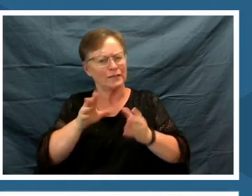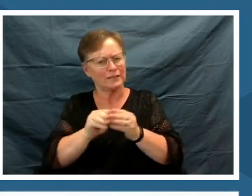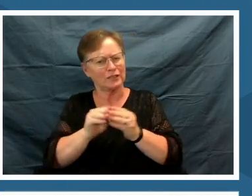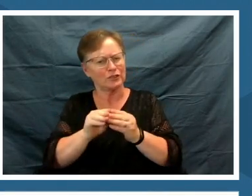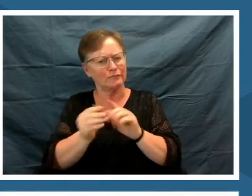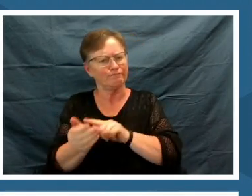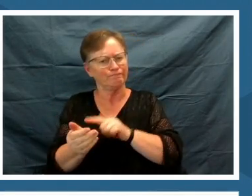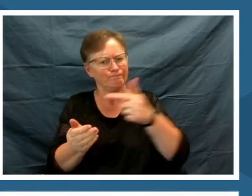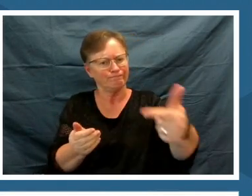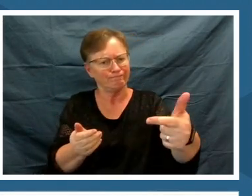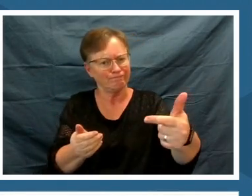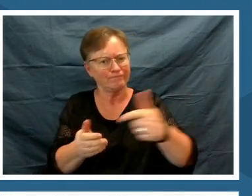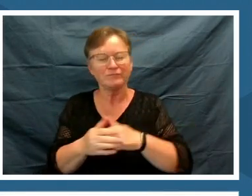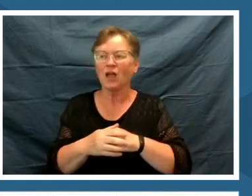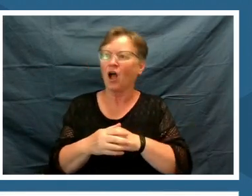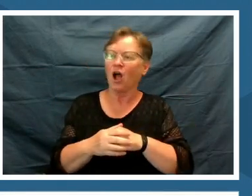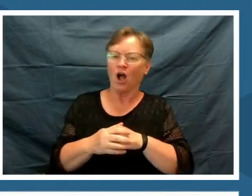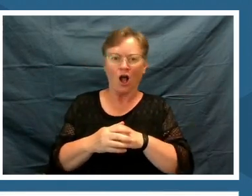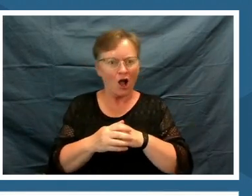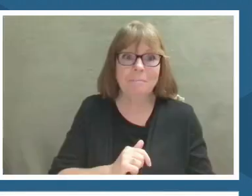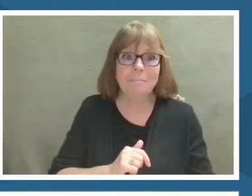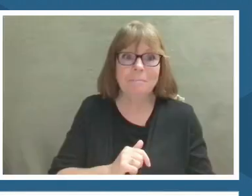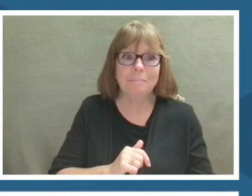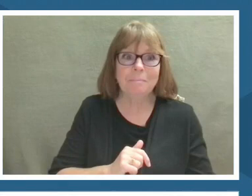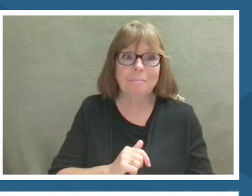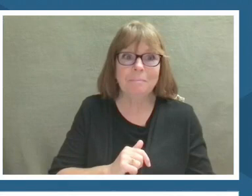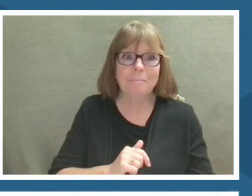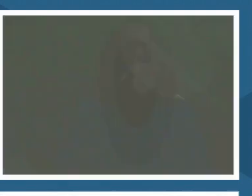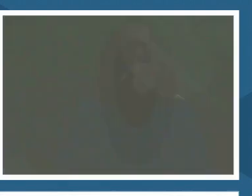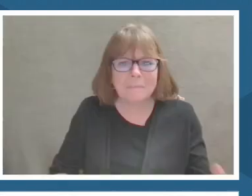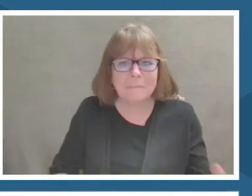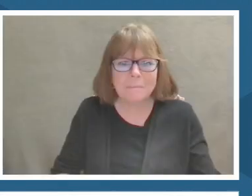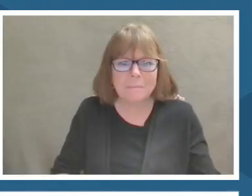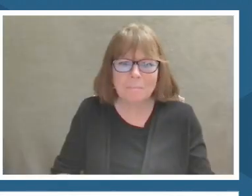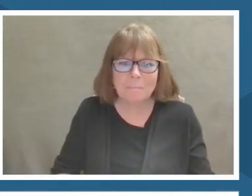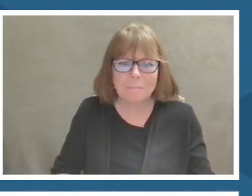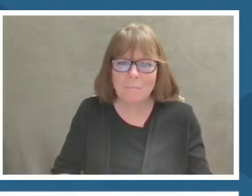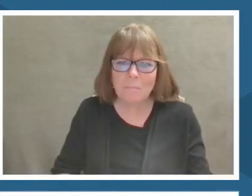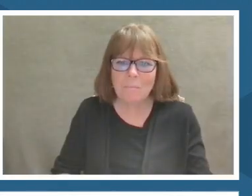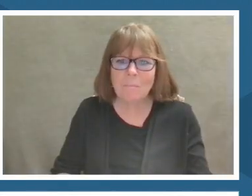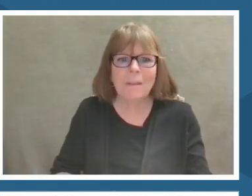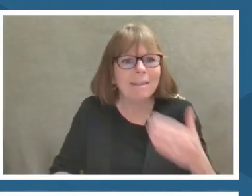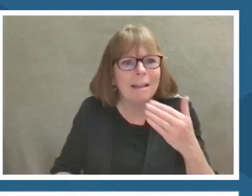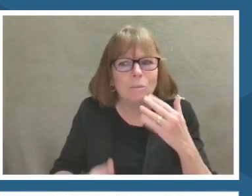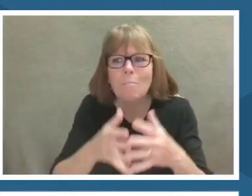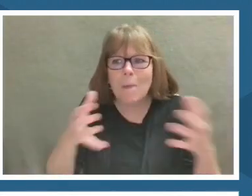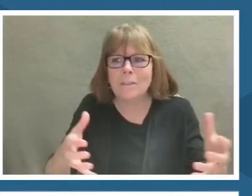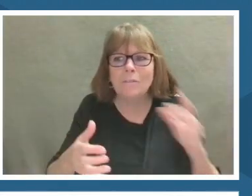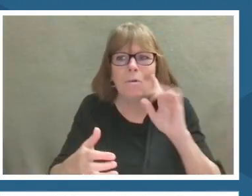thank you so much for your inspirational words and for providing that foundation